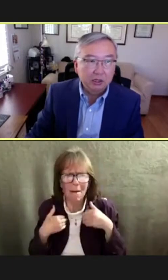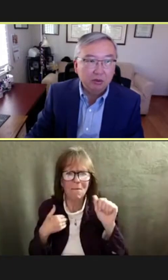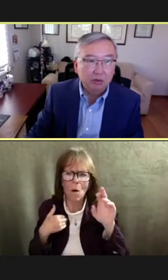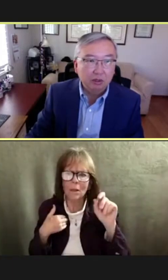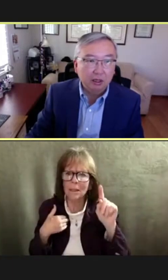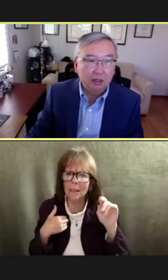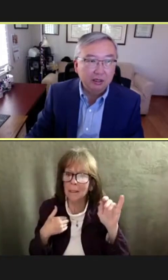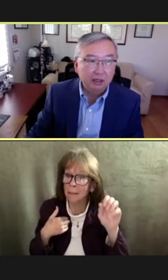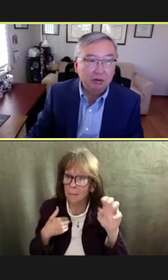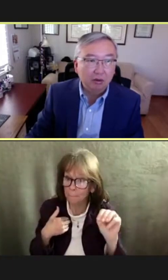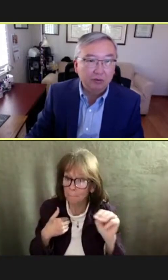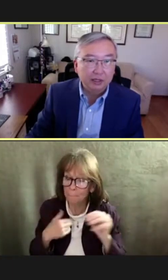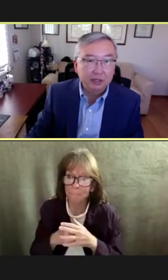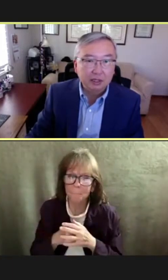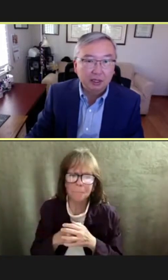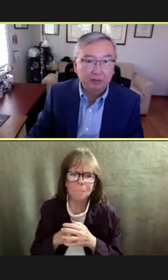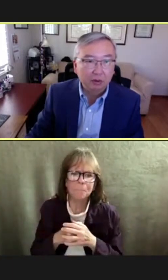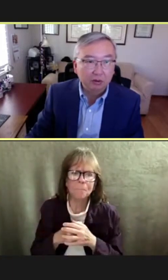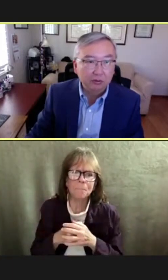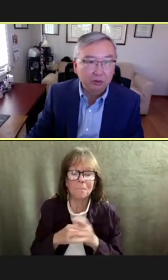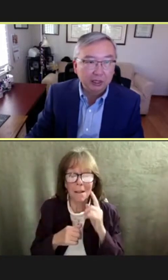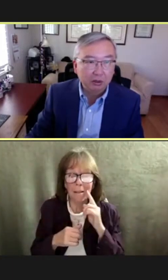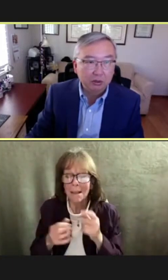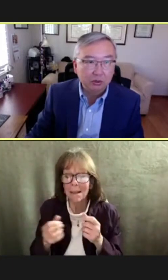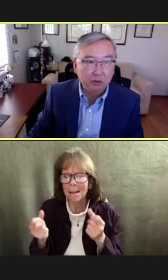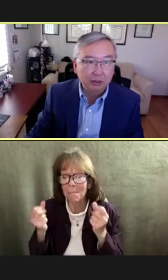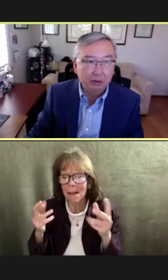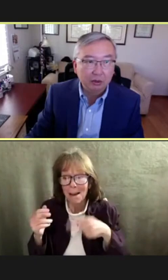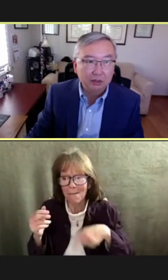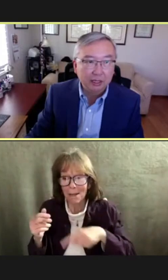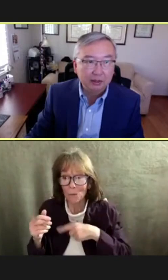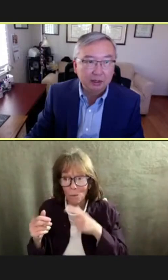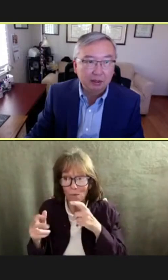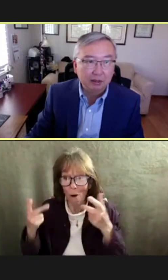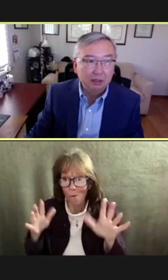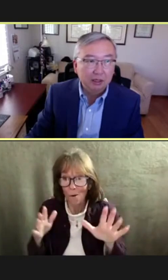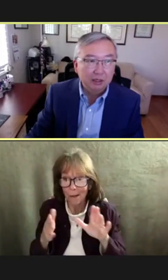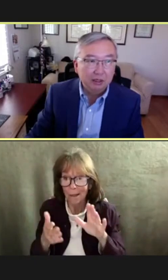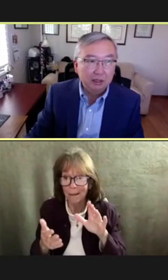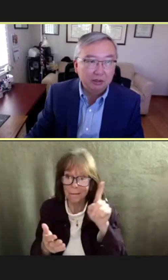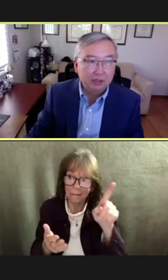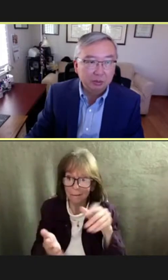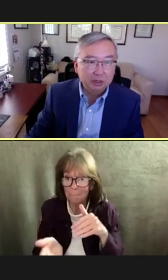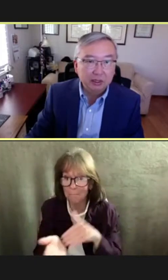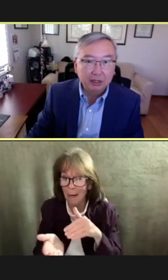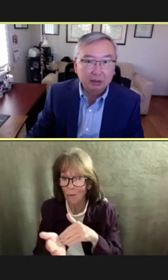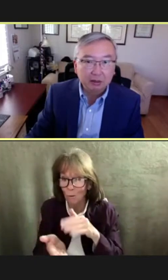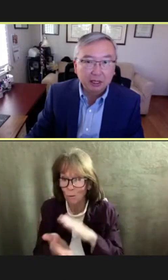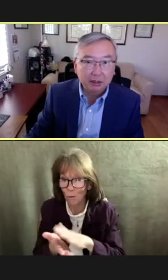So I think all of us have gone through medical school and learned that there is limited eye contact.